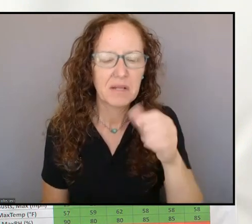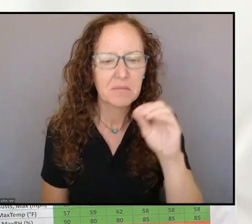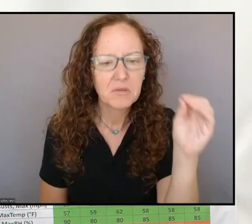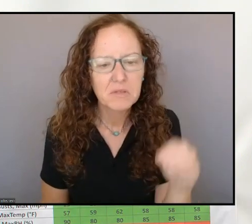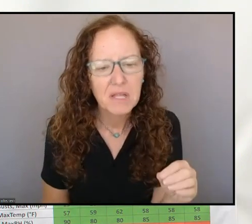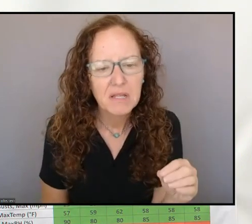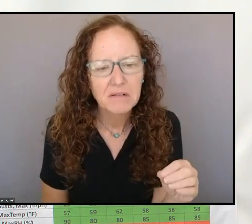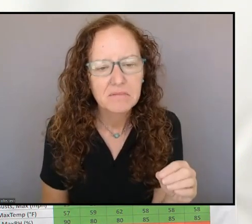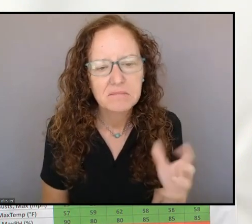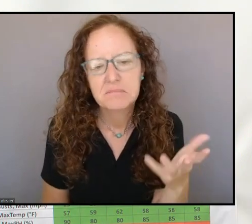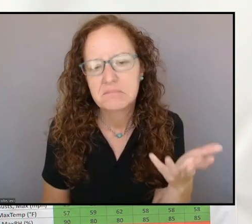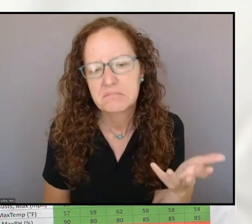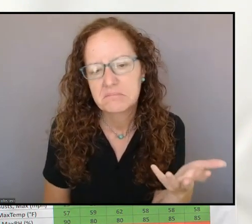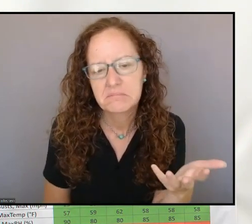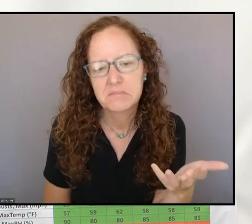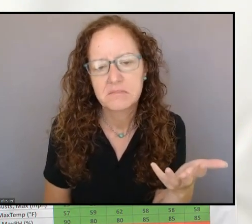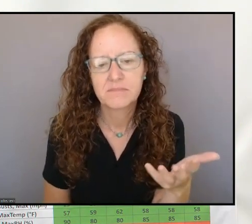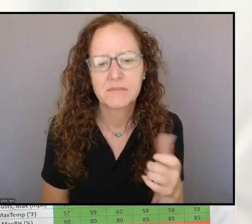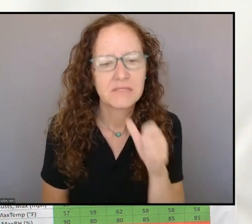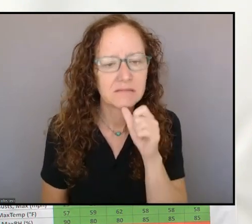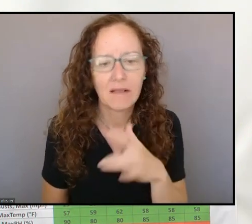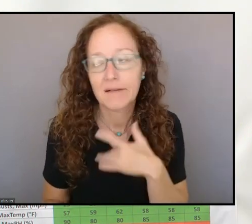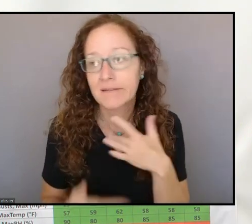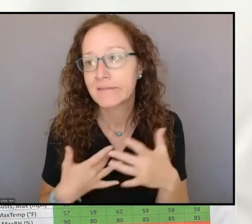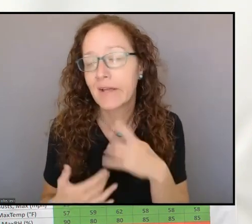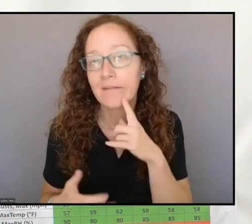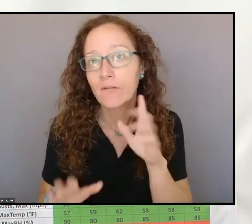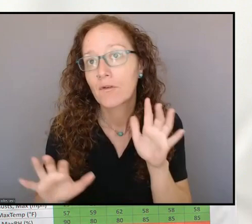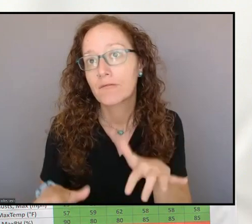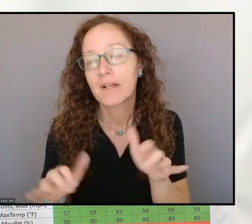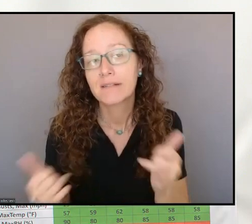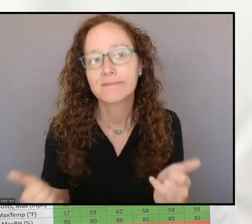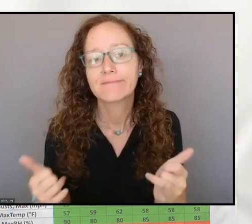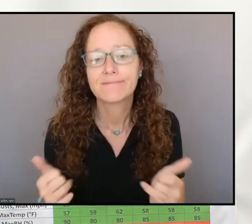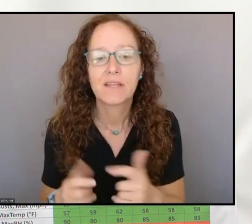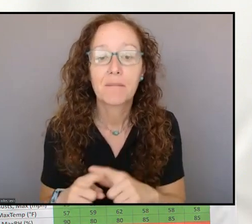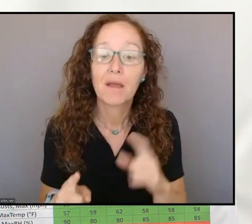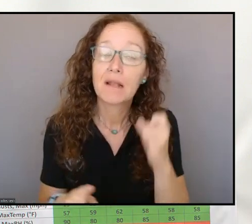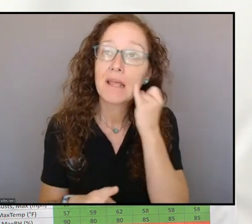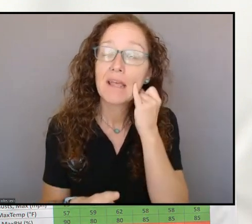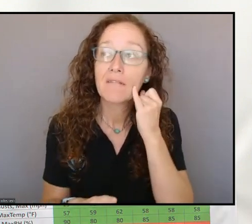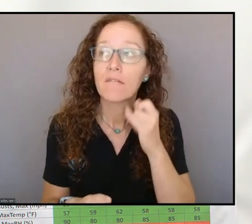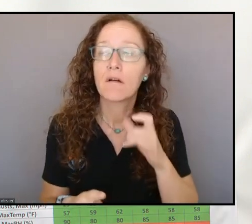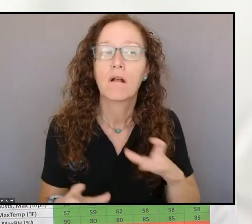terms of that activity. But if we do happen to get a thunderstorm in the wrong spot so to speak, we could still